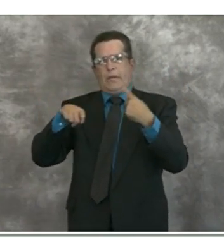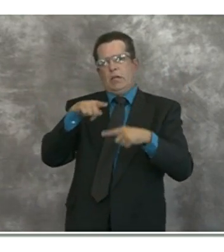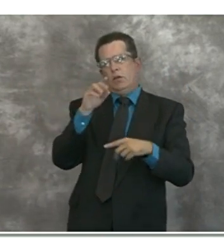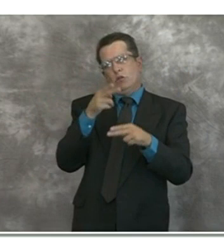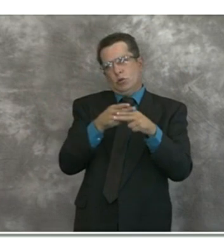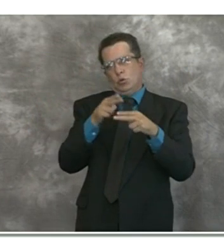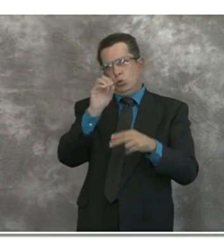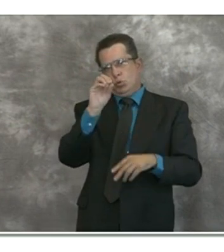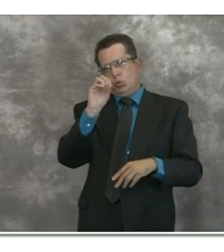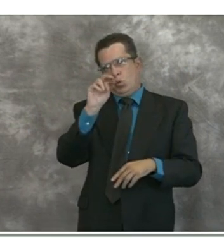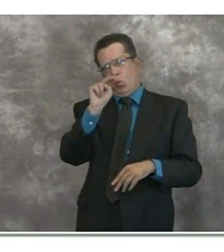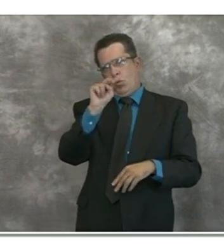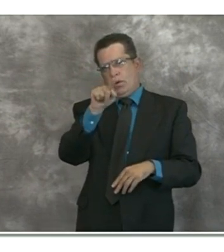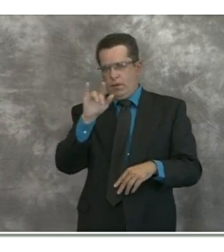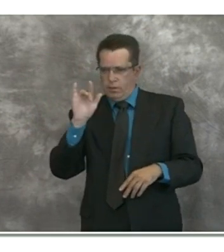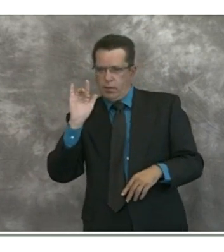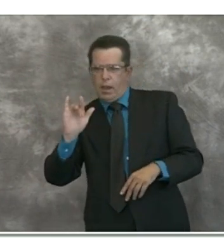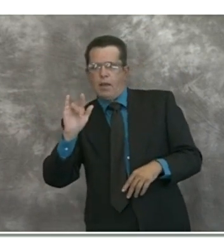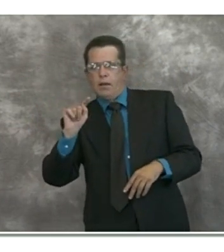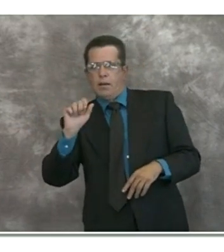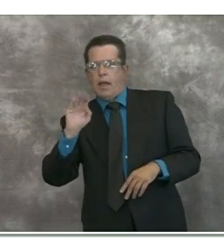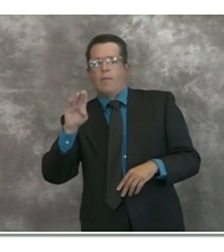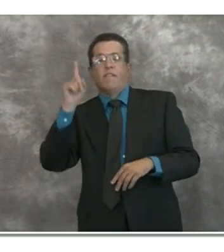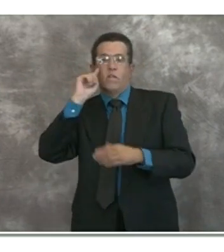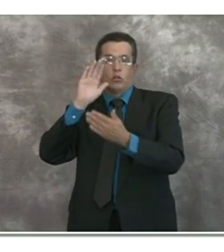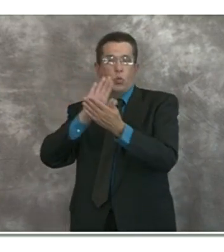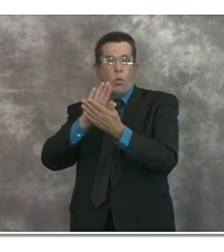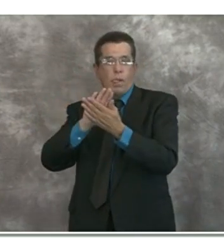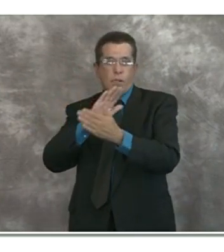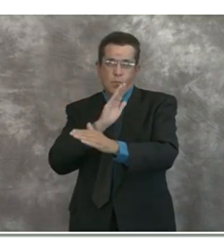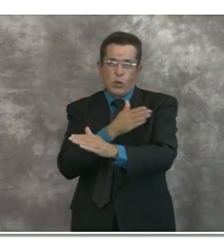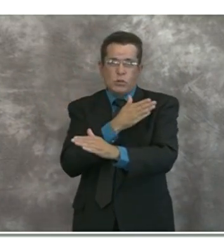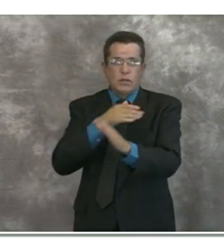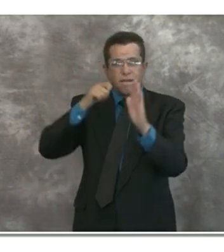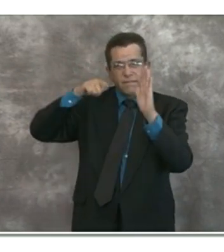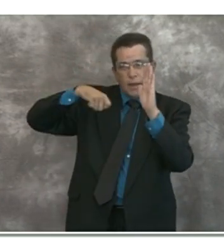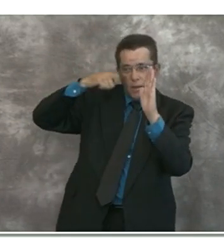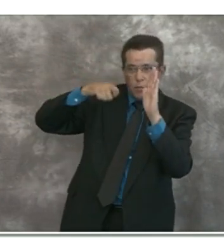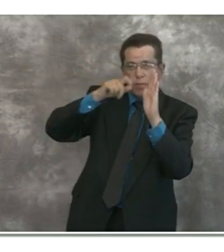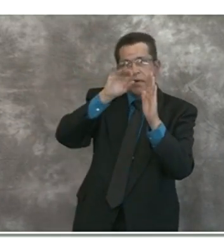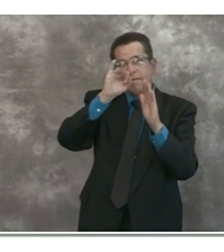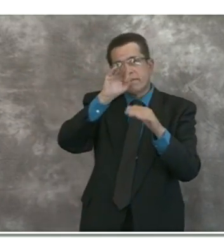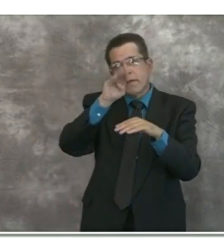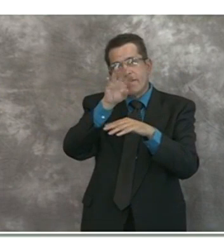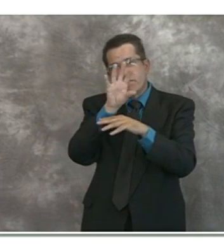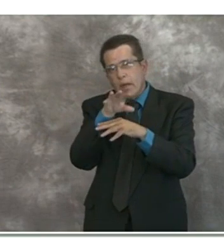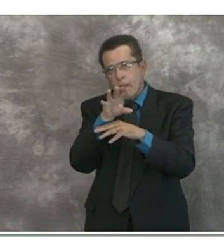YOU'RE PROBABLY ALREADY OPEN THE ONES THAT WE'RE GOING TO TALK ABOUT I WANT TO TALK ABOUT HERE TODAY WILL BE UNDER THE COMING SOON TAB. THESE